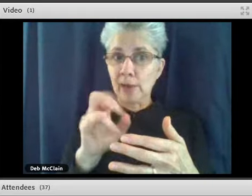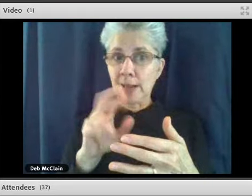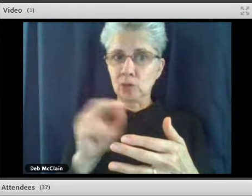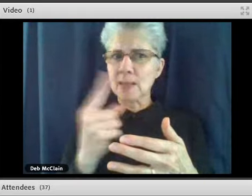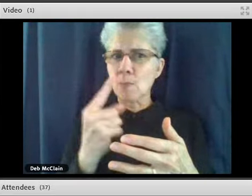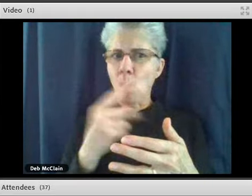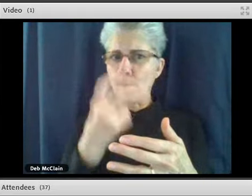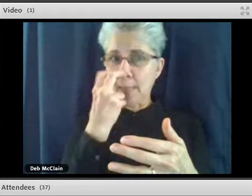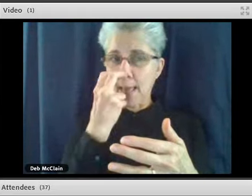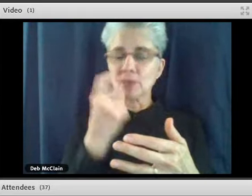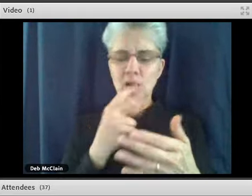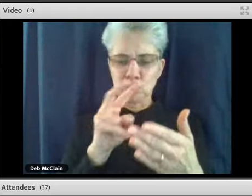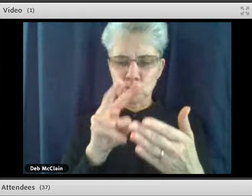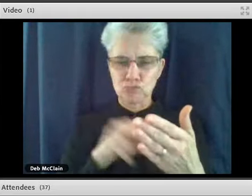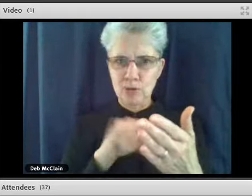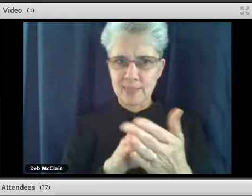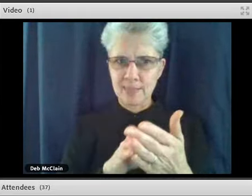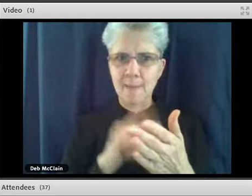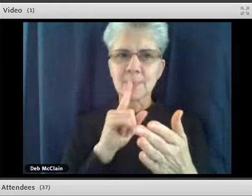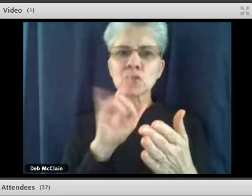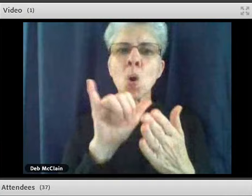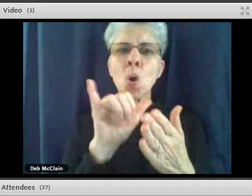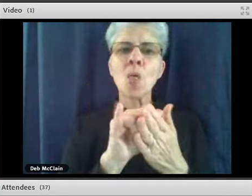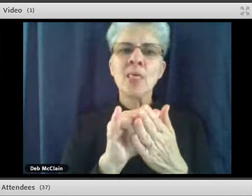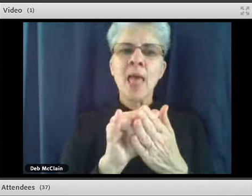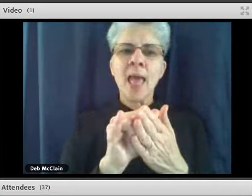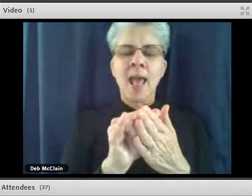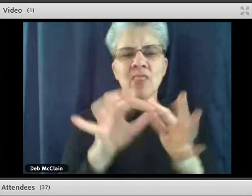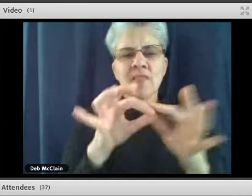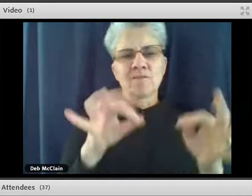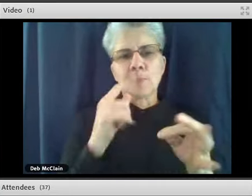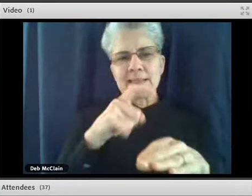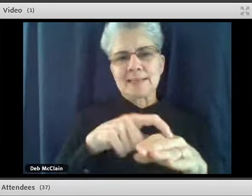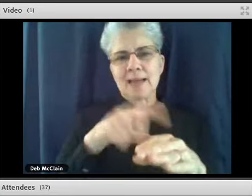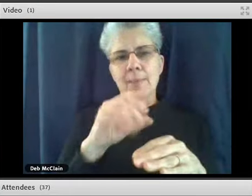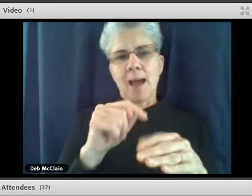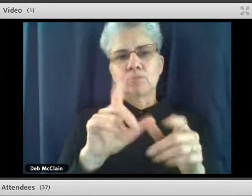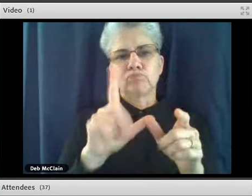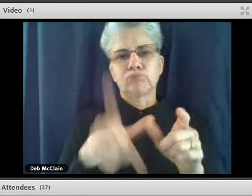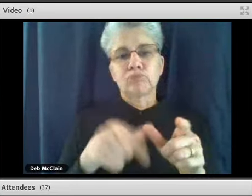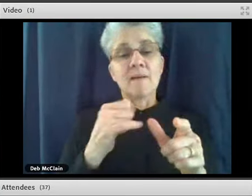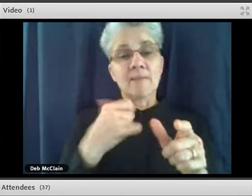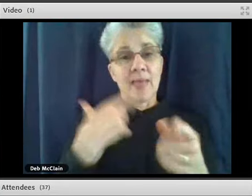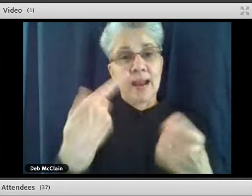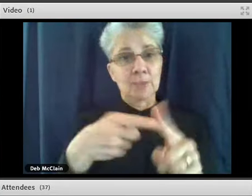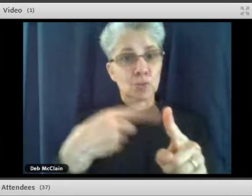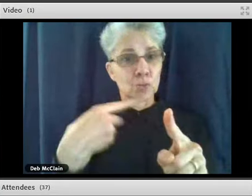Because the screen reader, and somebody who's blind, is trying to read your site, and fill out a form. And you want to make sure that the form